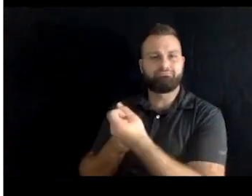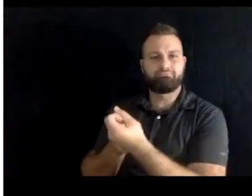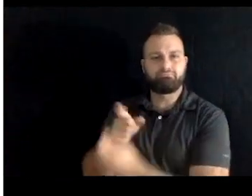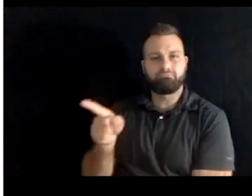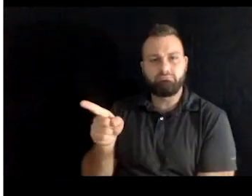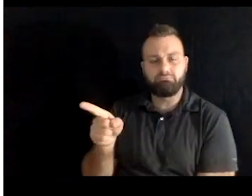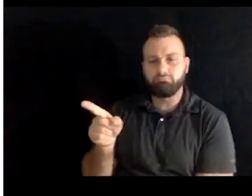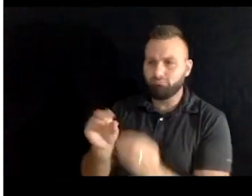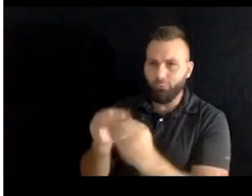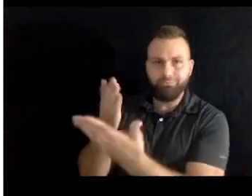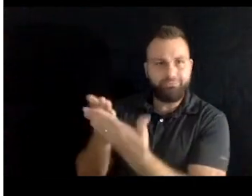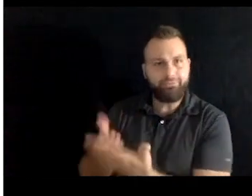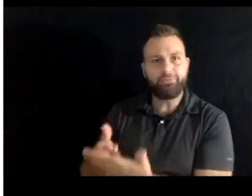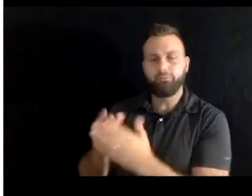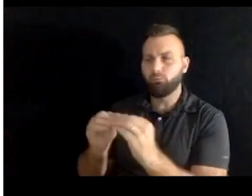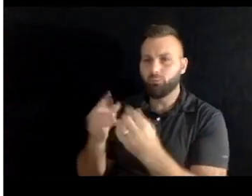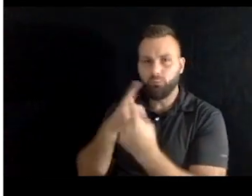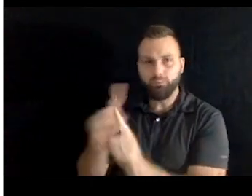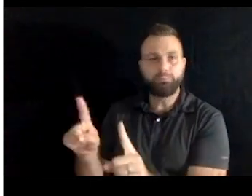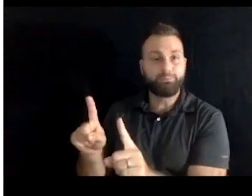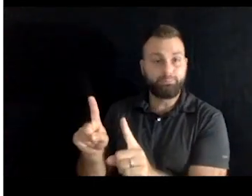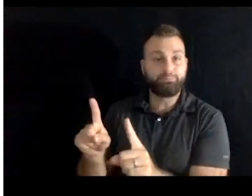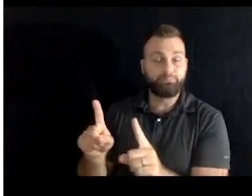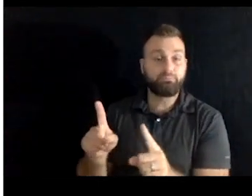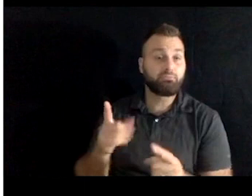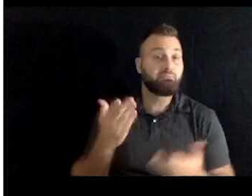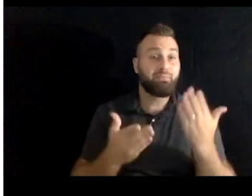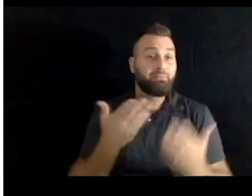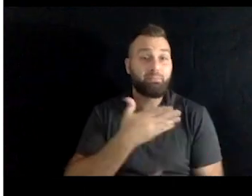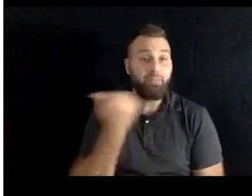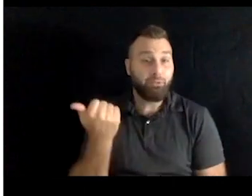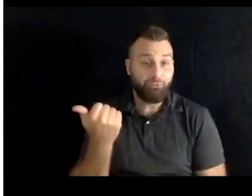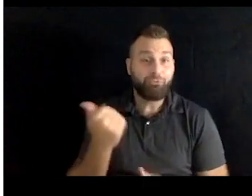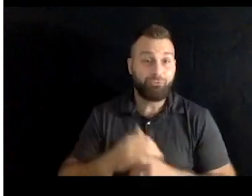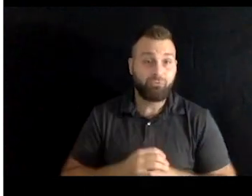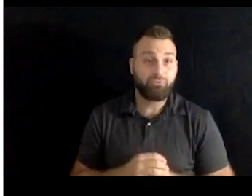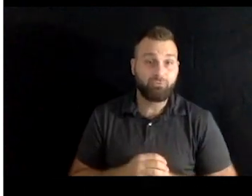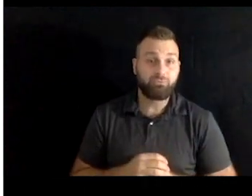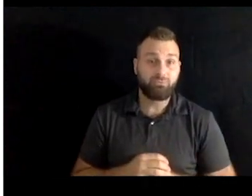really helping people with disabilities. Maybe there's a better alternative out there.